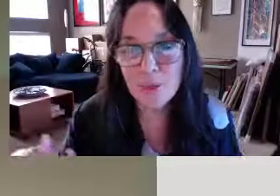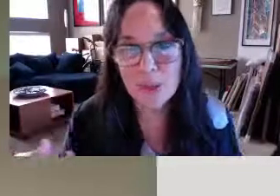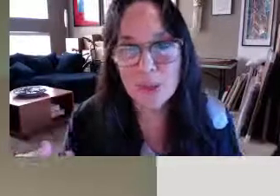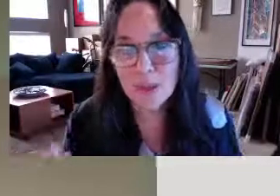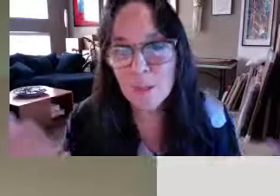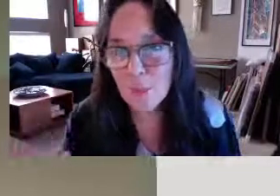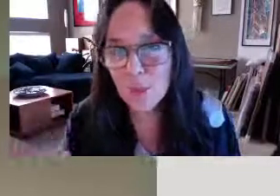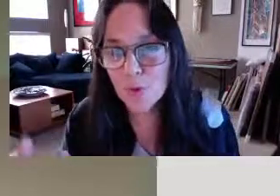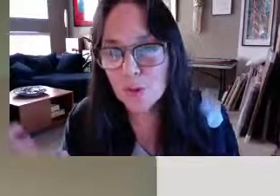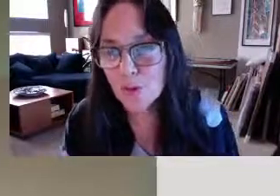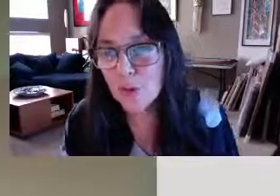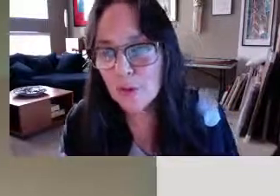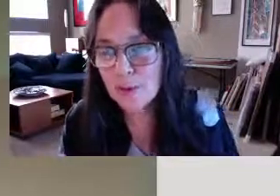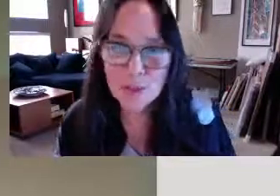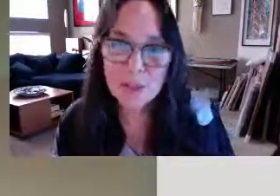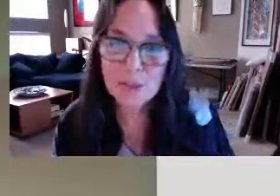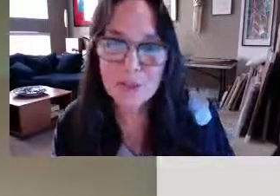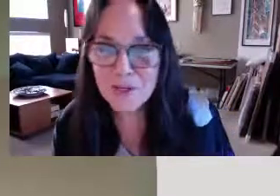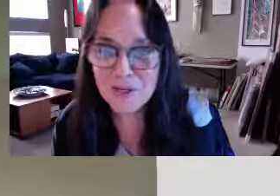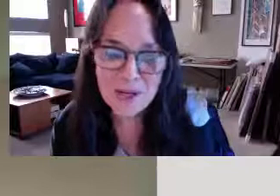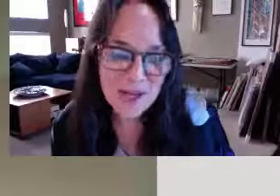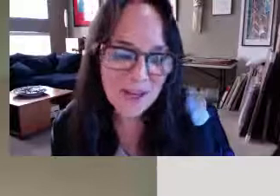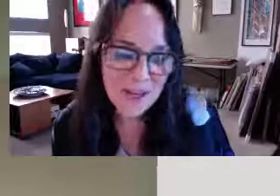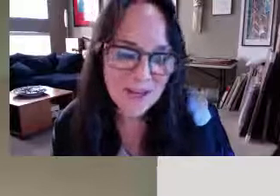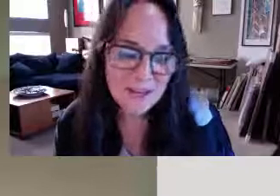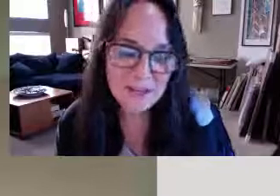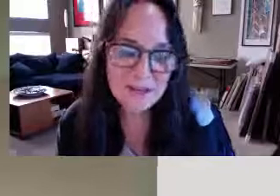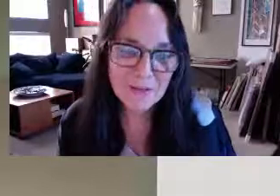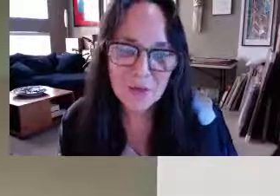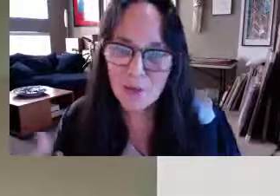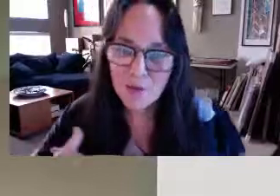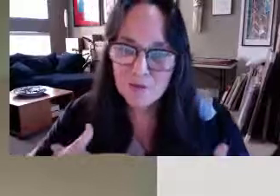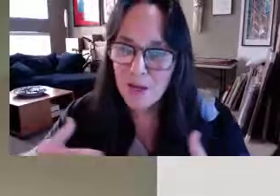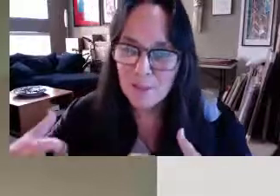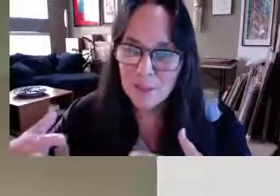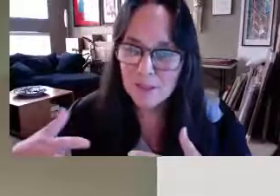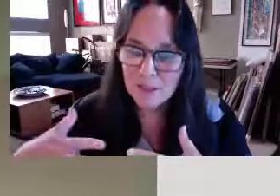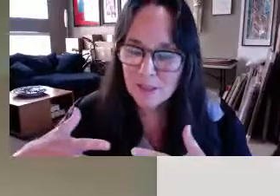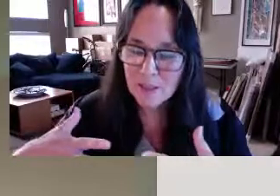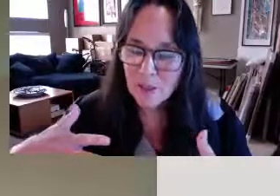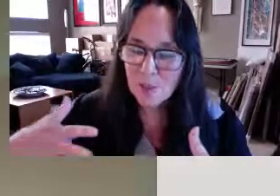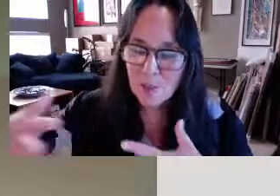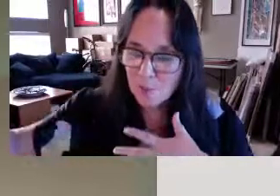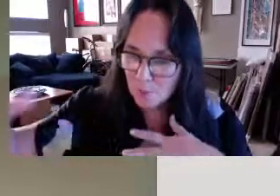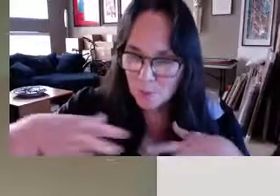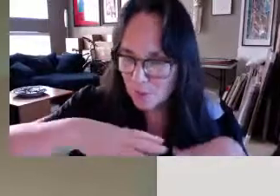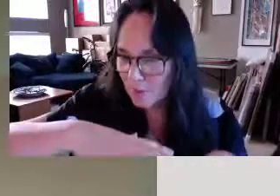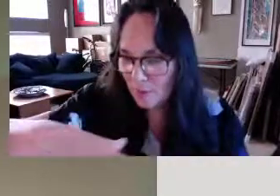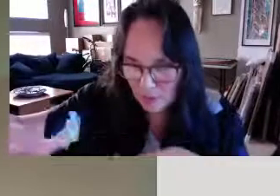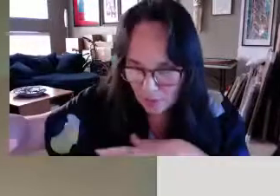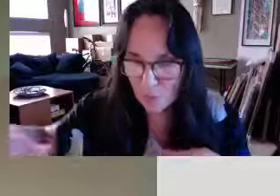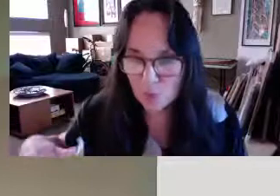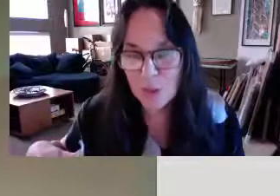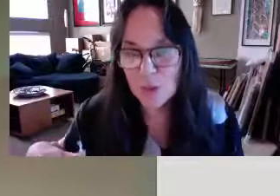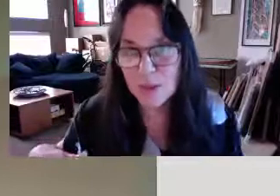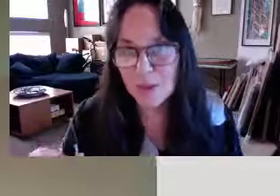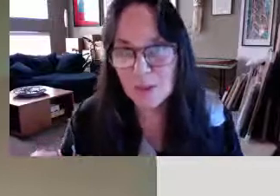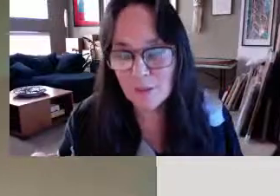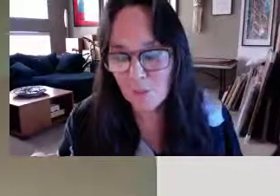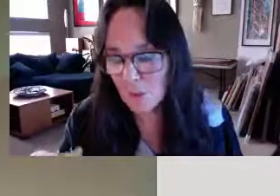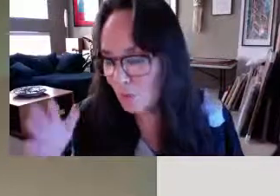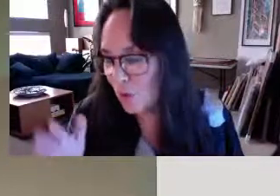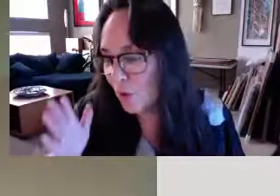the border is not indigenous and so our families you know were in those regions and when you chart